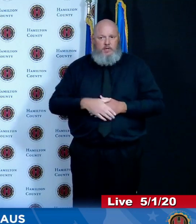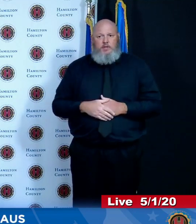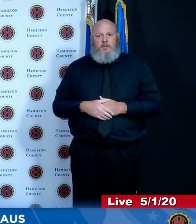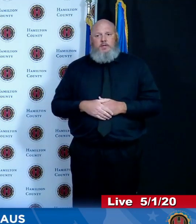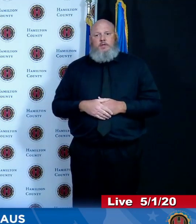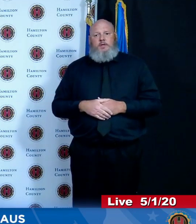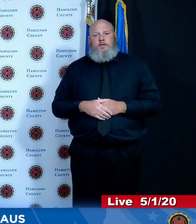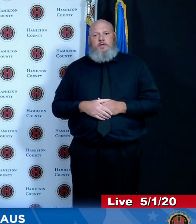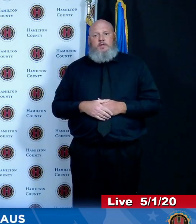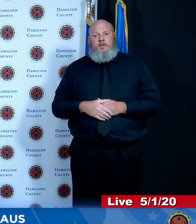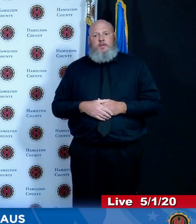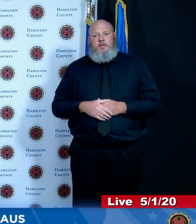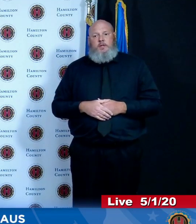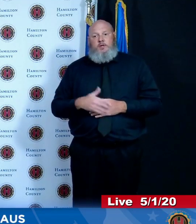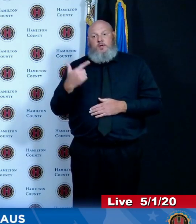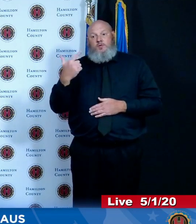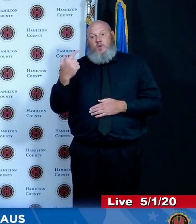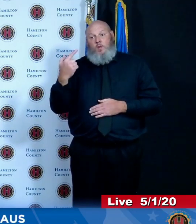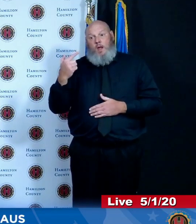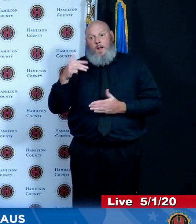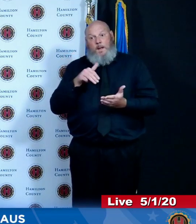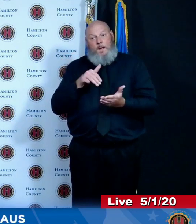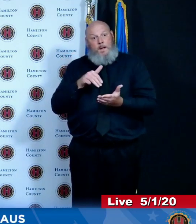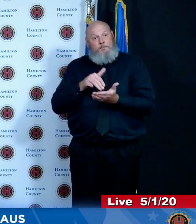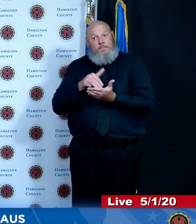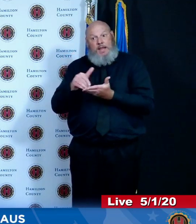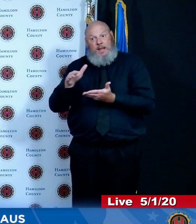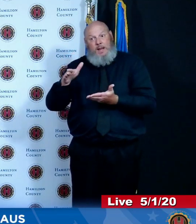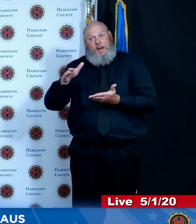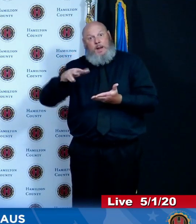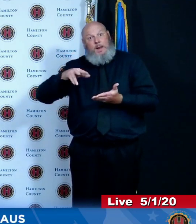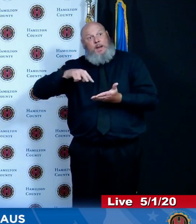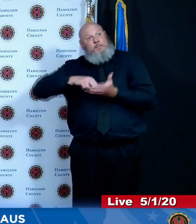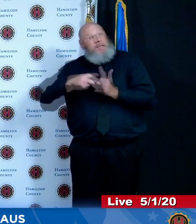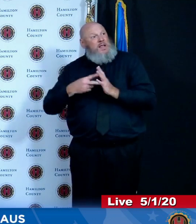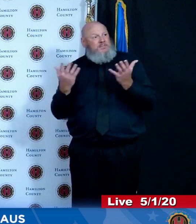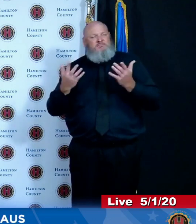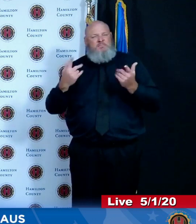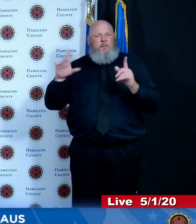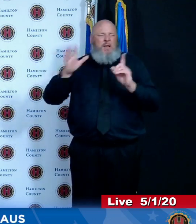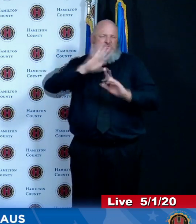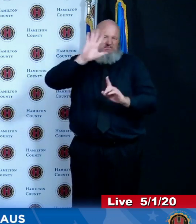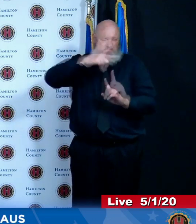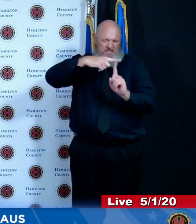delineated some of these in the past we also appropriated the 142 million